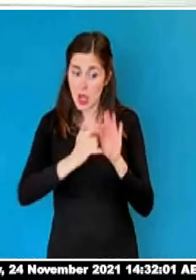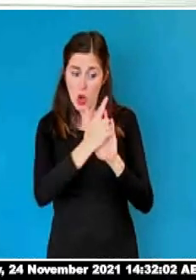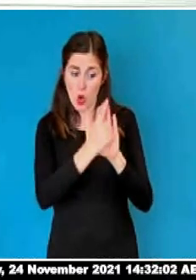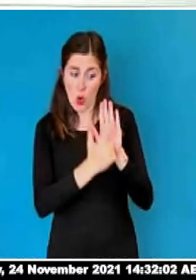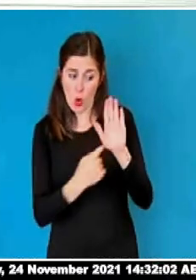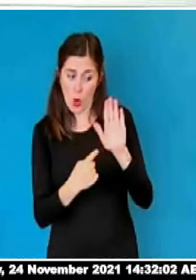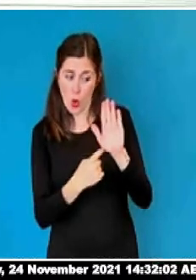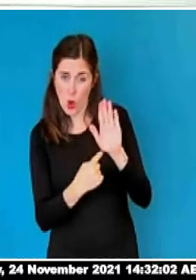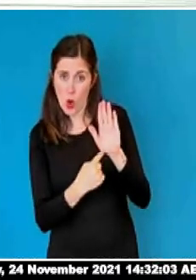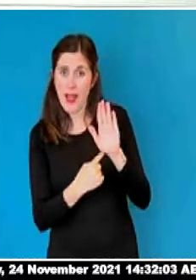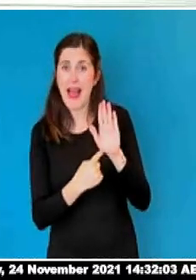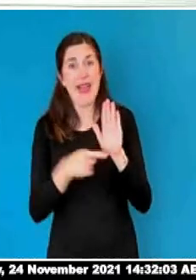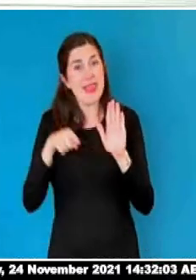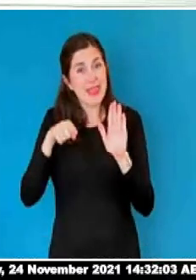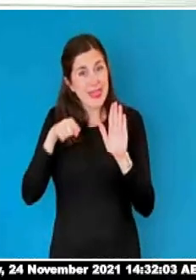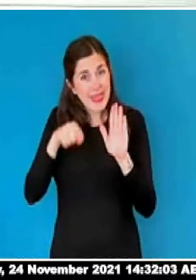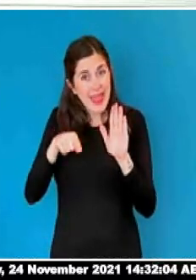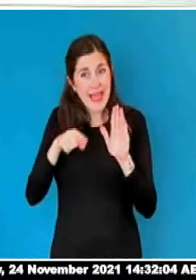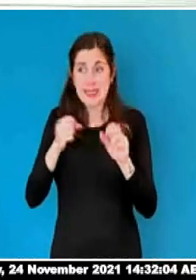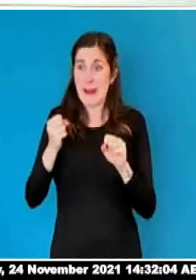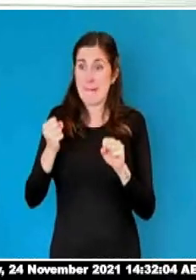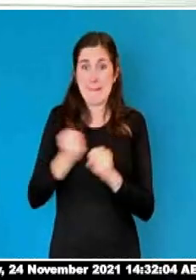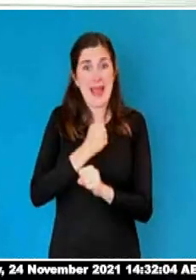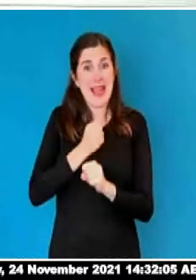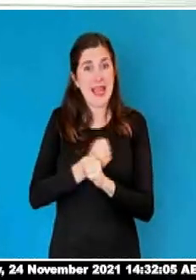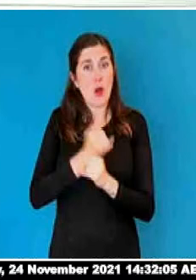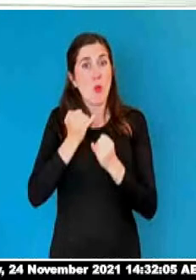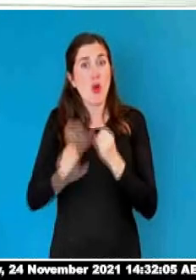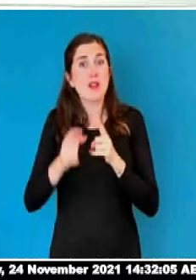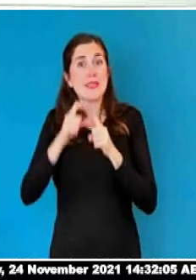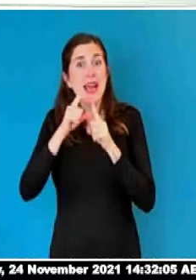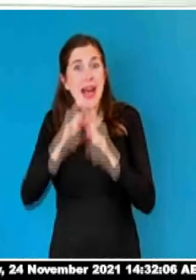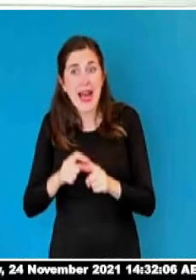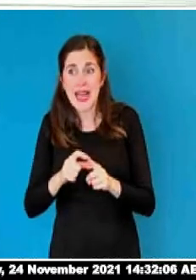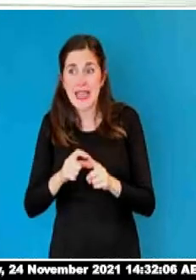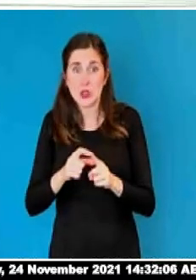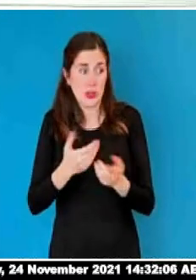barrier to people remaining in employment because, of course, work health and safety